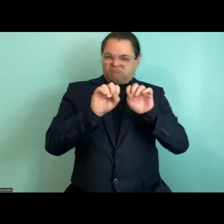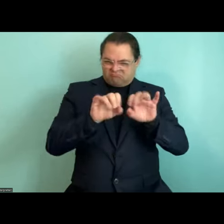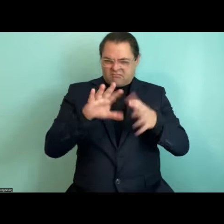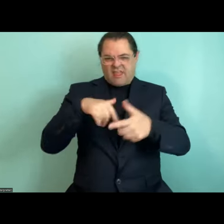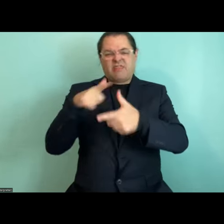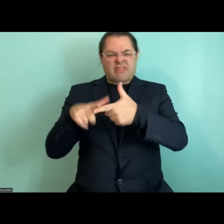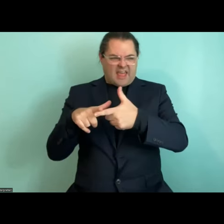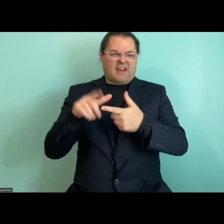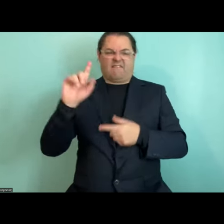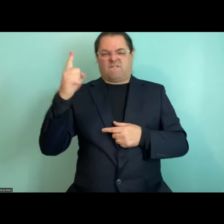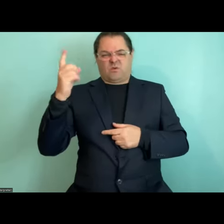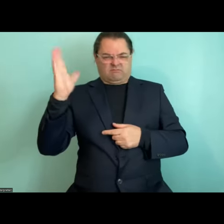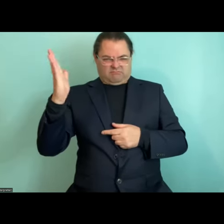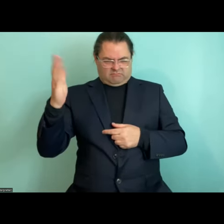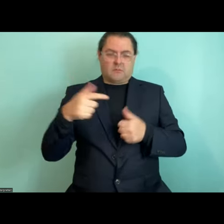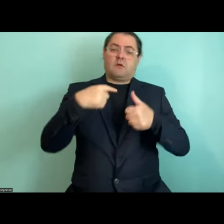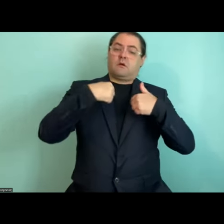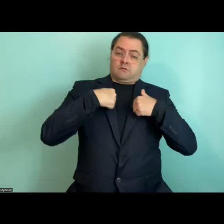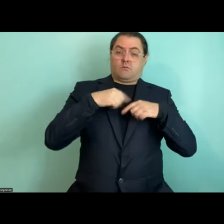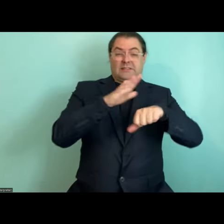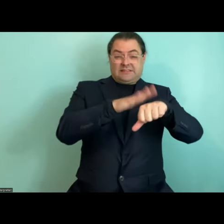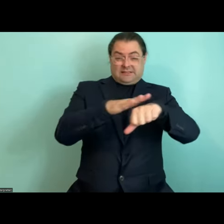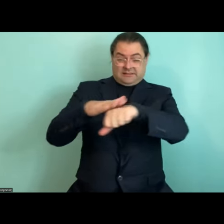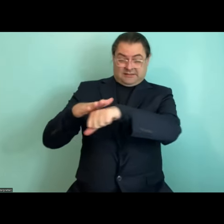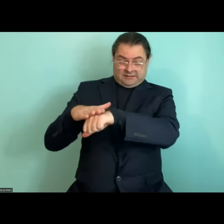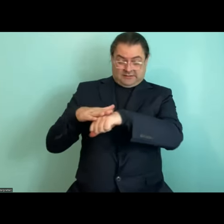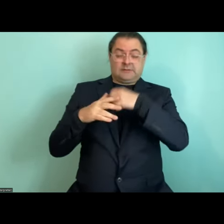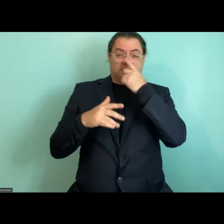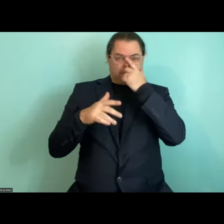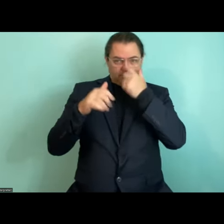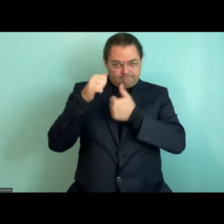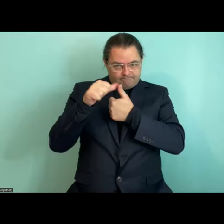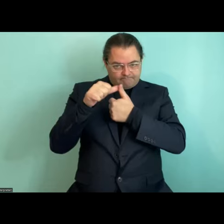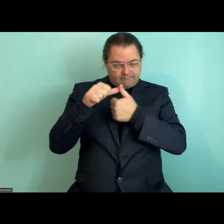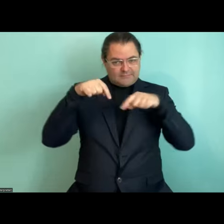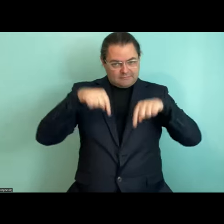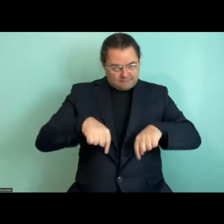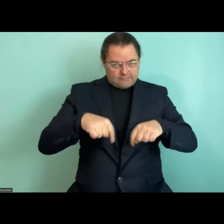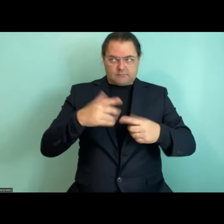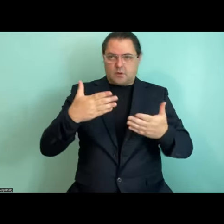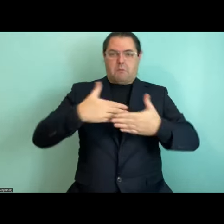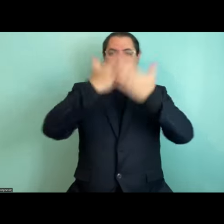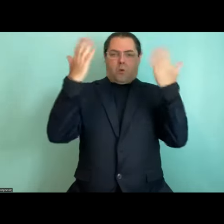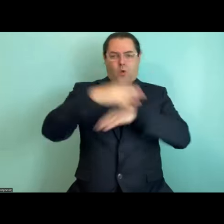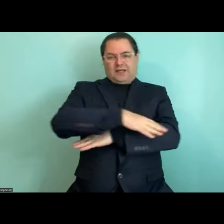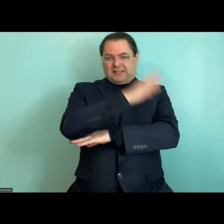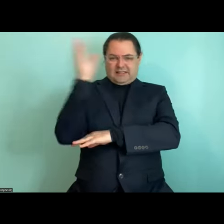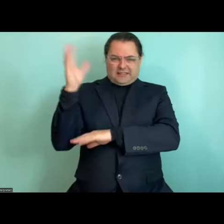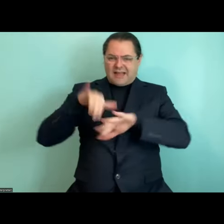pain be Fariba I contribute, who could mow the person on situation on the, on the cap